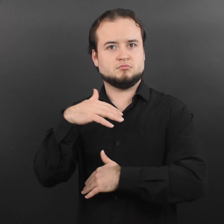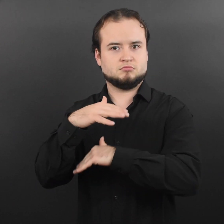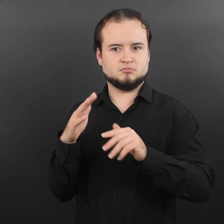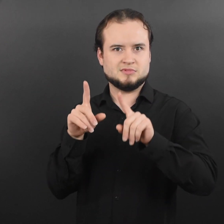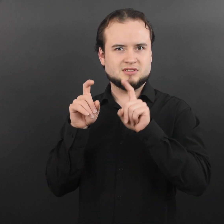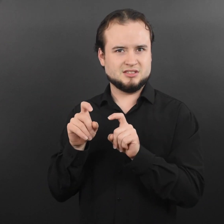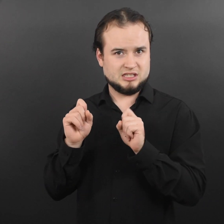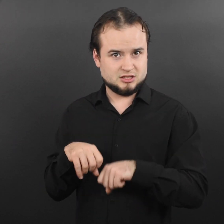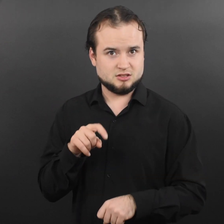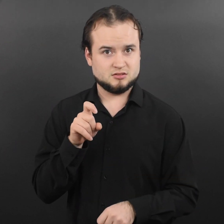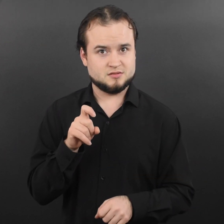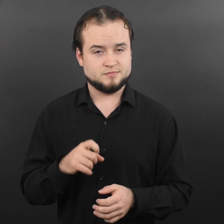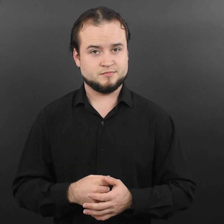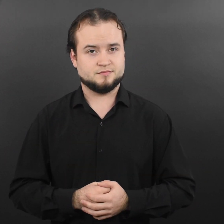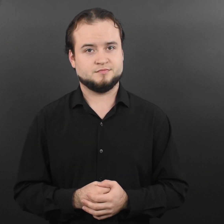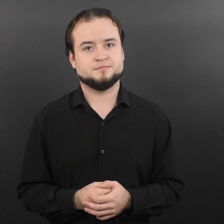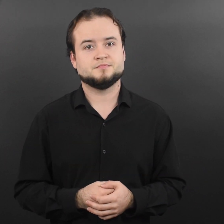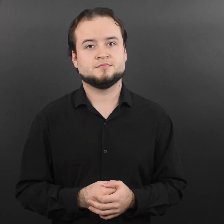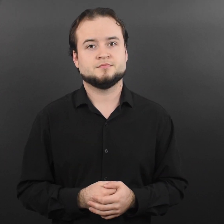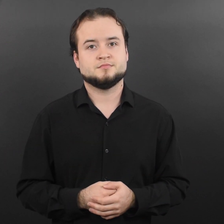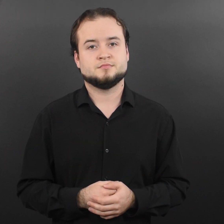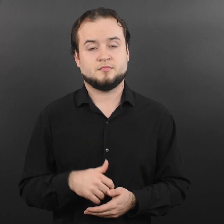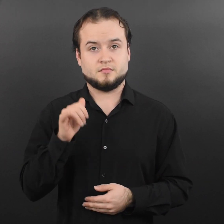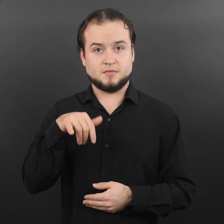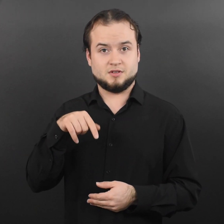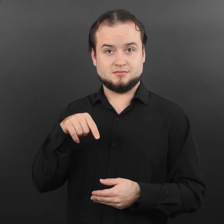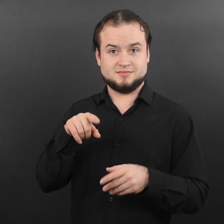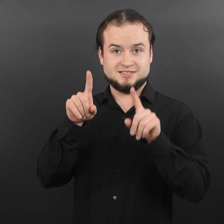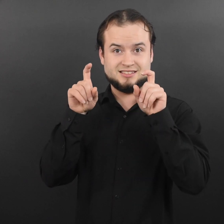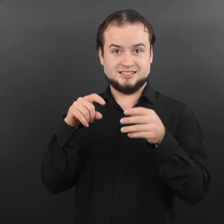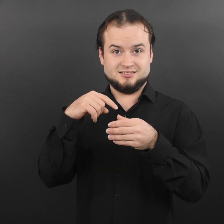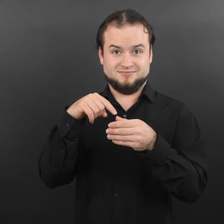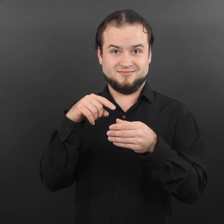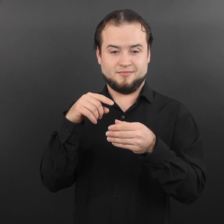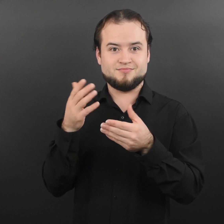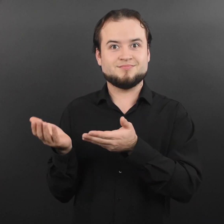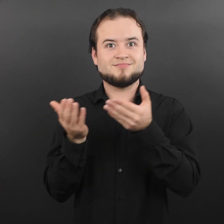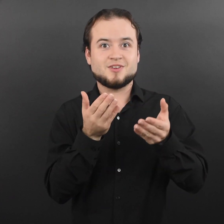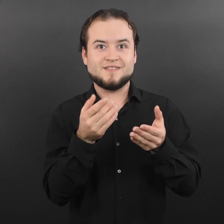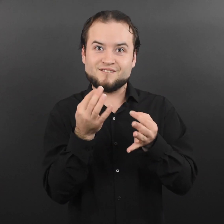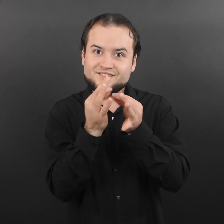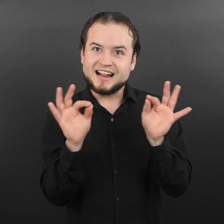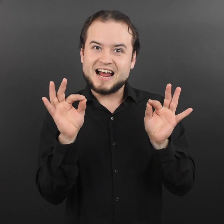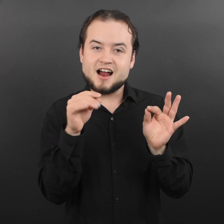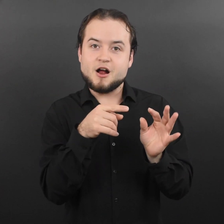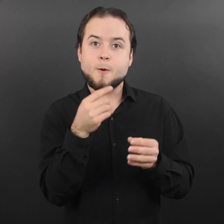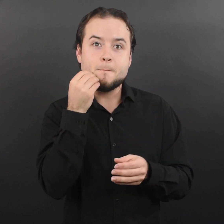The free at-home rapid antigen test kits are limited to one per household member